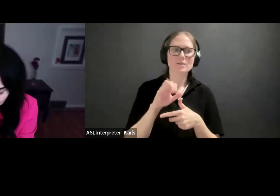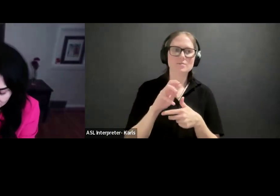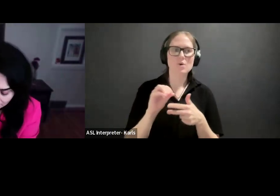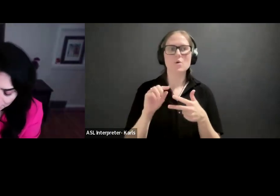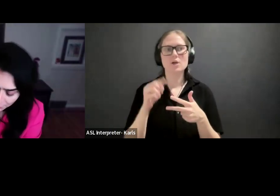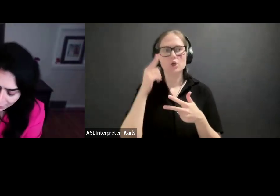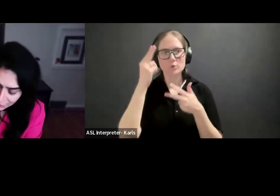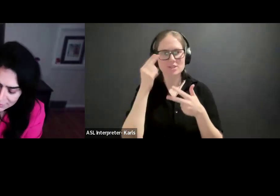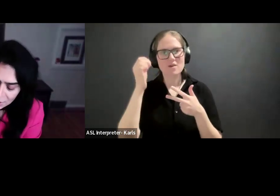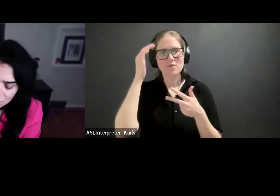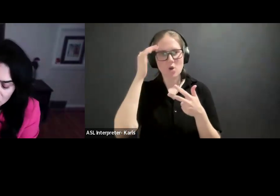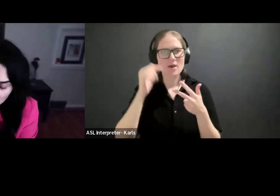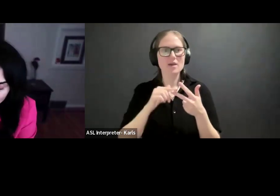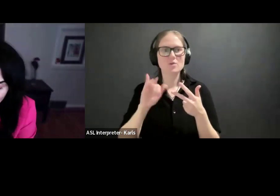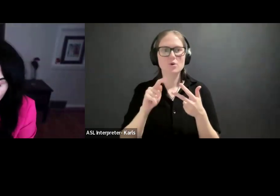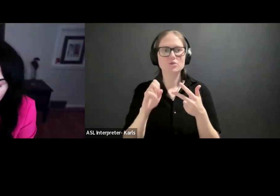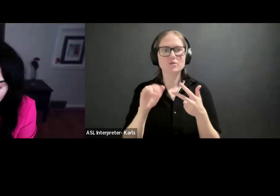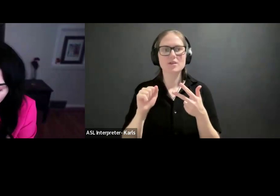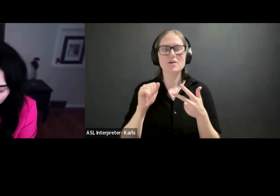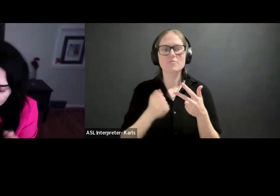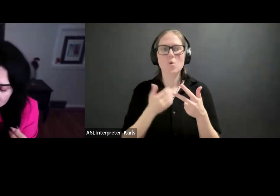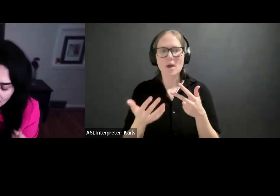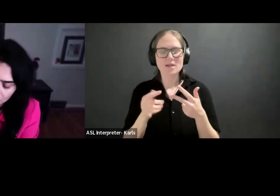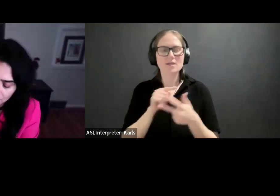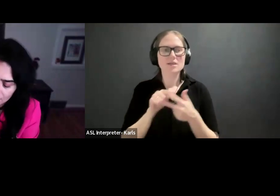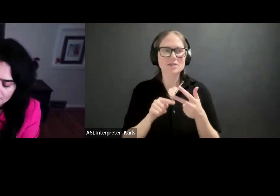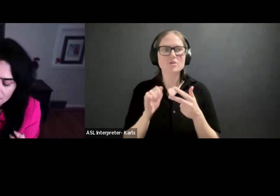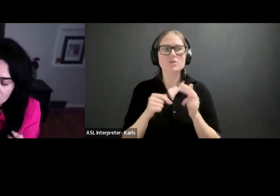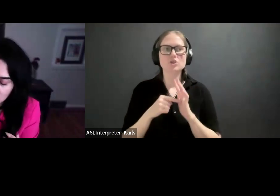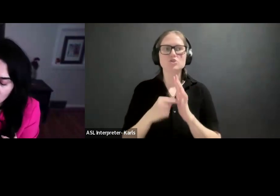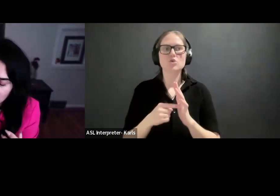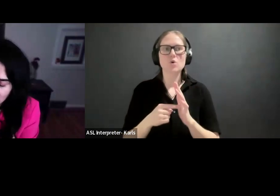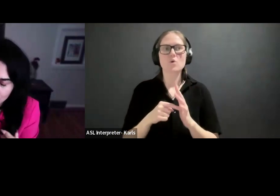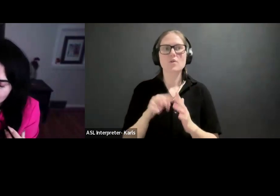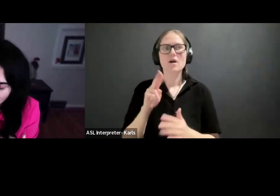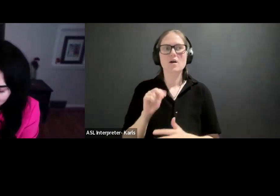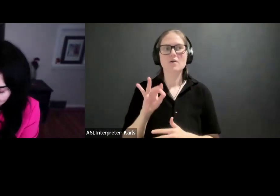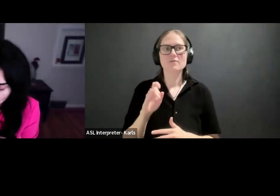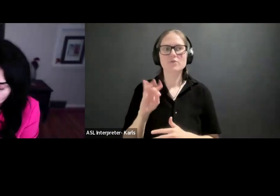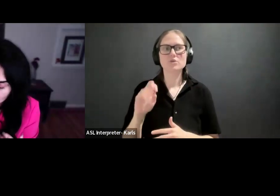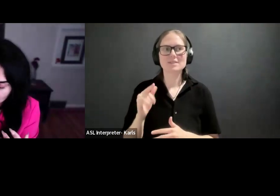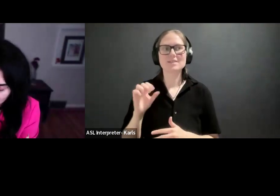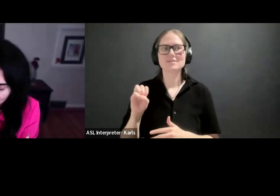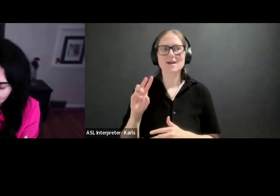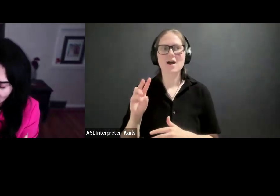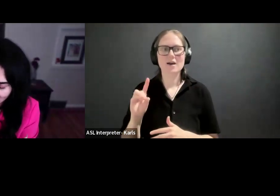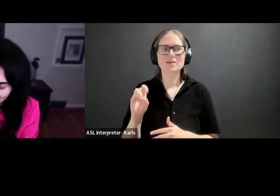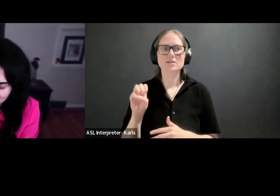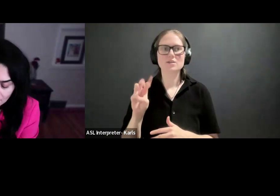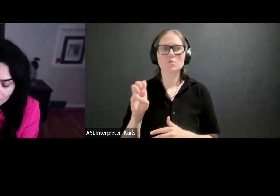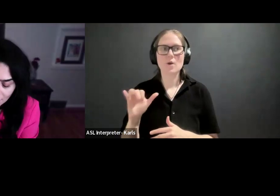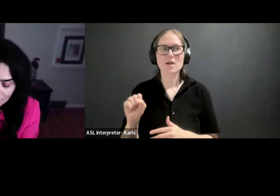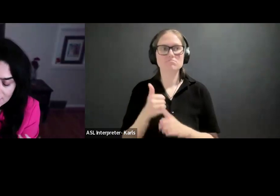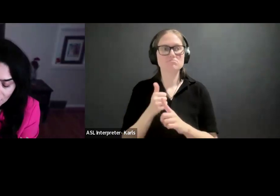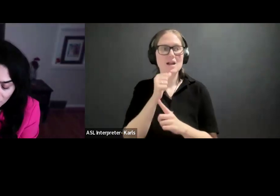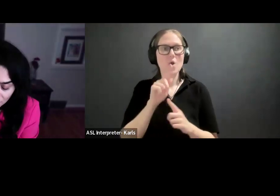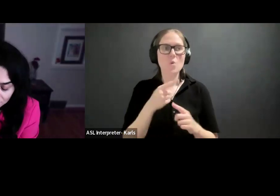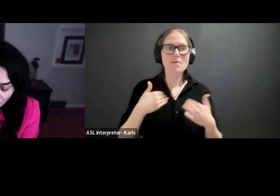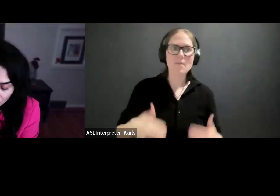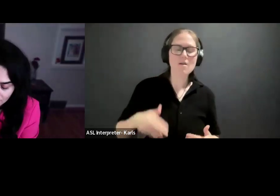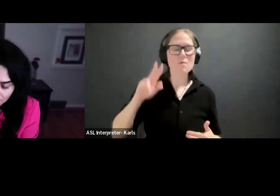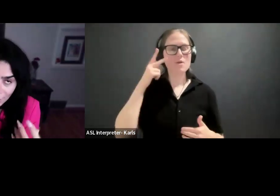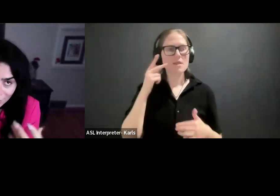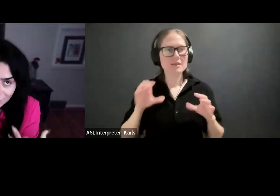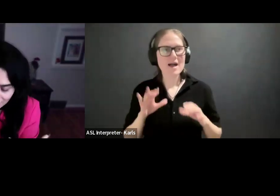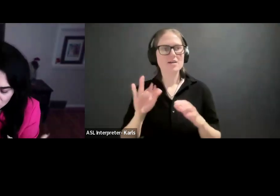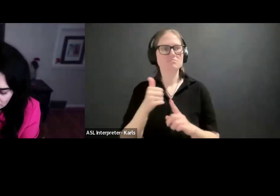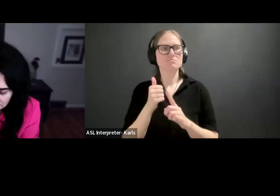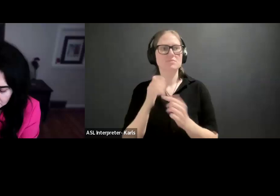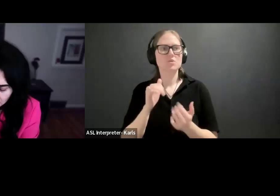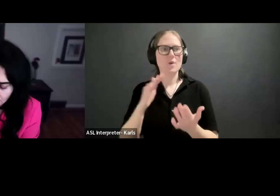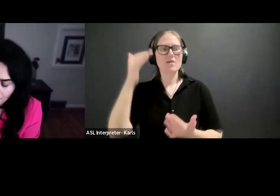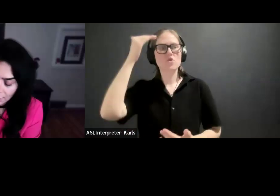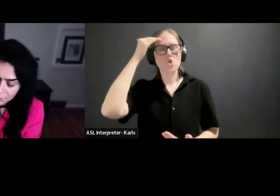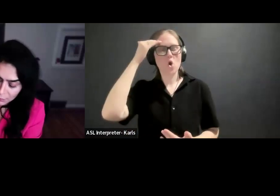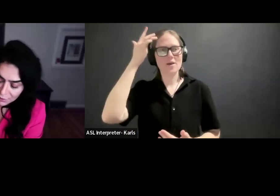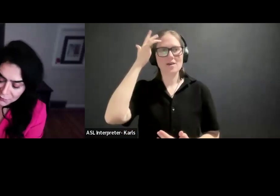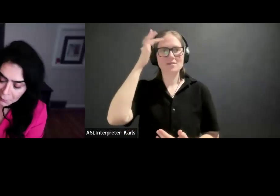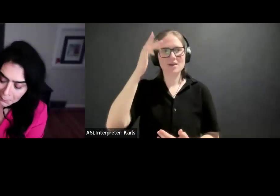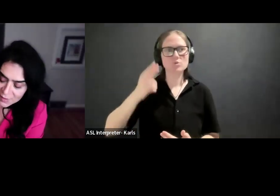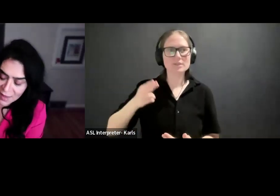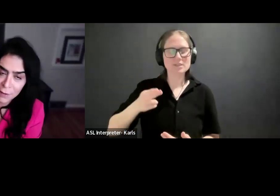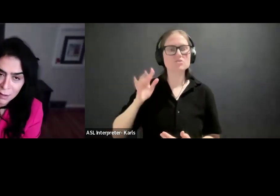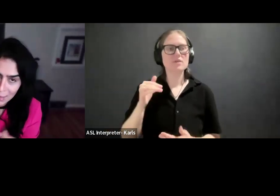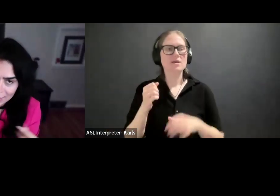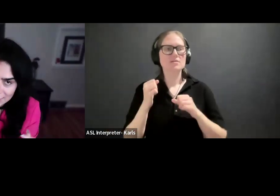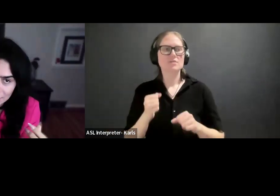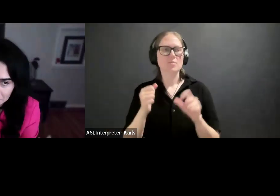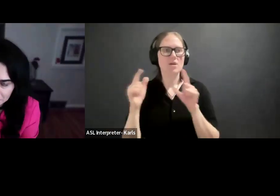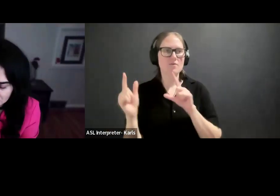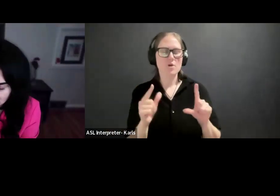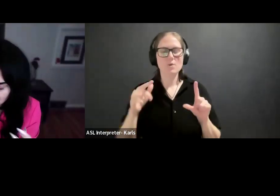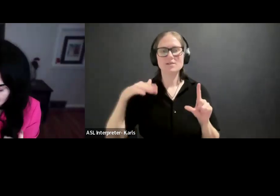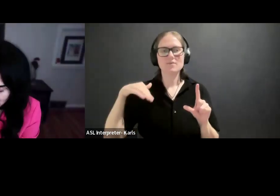And Joteria Poetics showed that unfolding sideways is not only a bodily or political act, it is a way of knowing an intellectual history. The dominant frameworks have not yet learned.